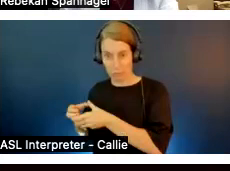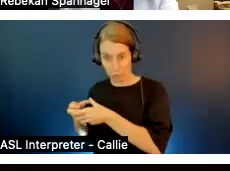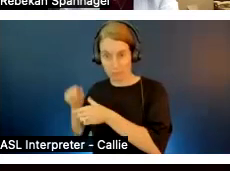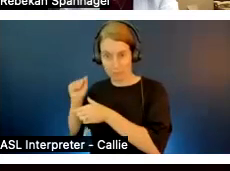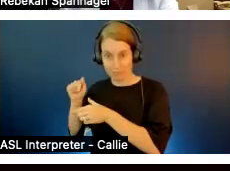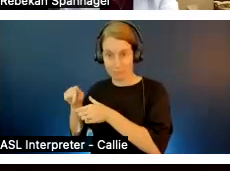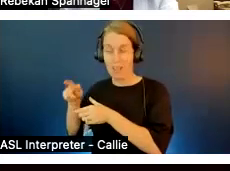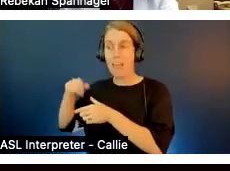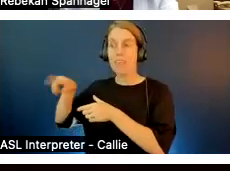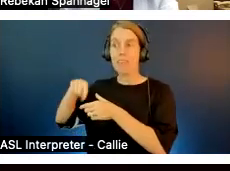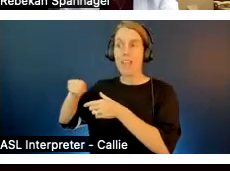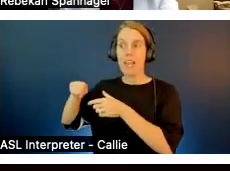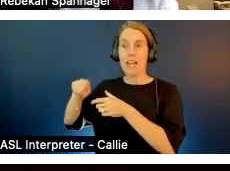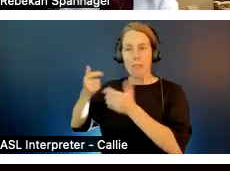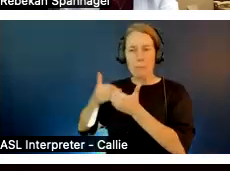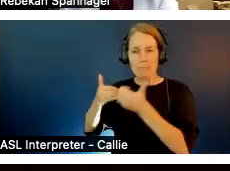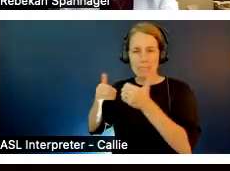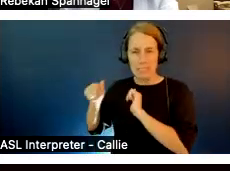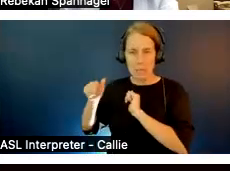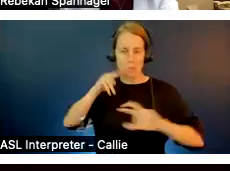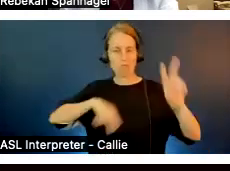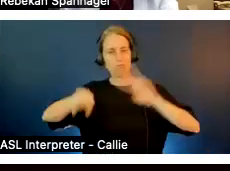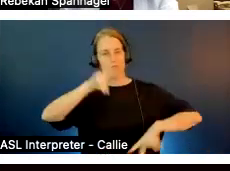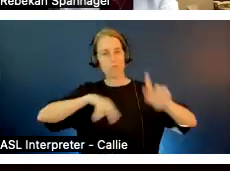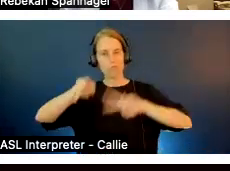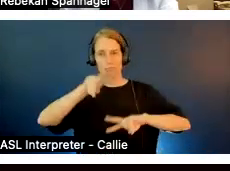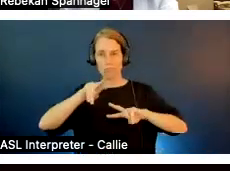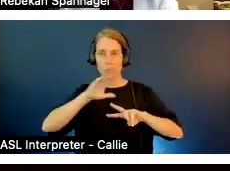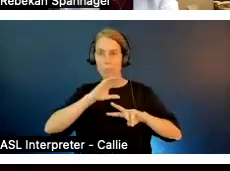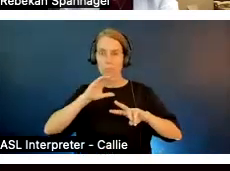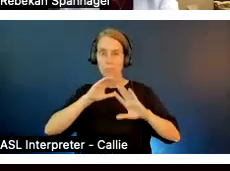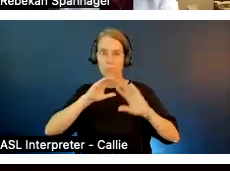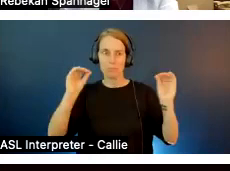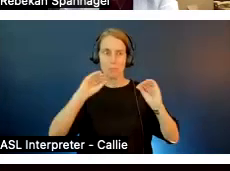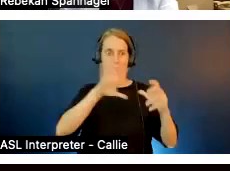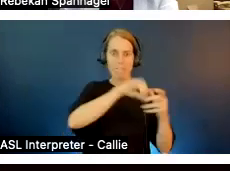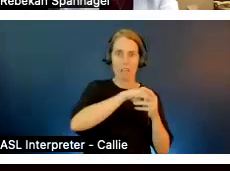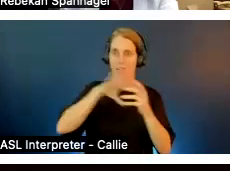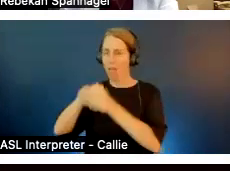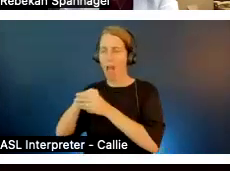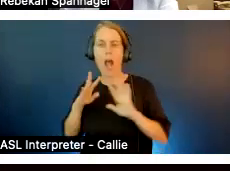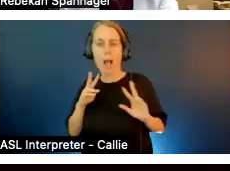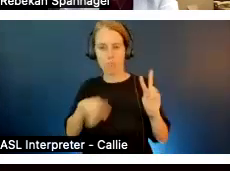reviews and decisions based upon what the agents what the fight is about um but you can if you